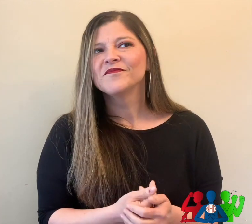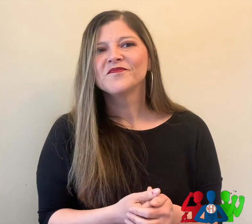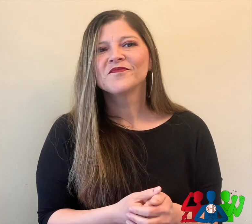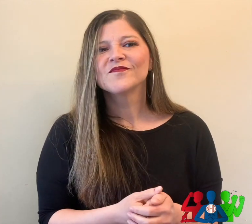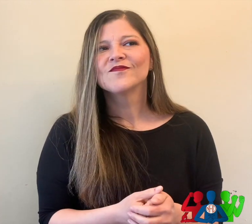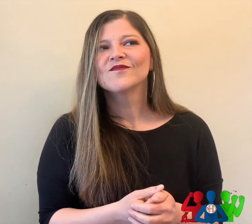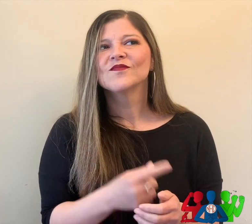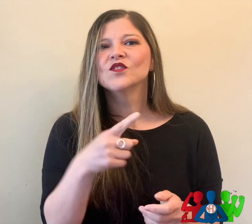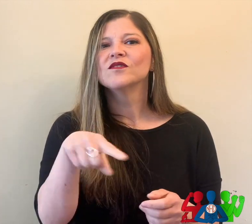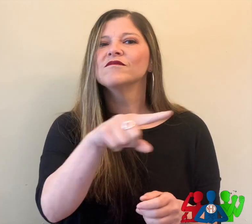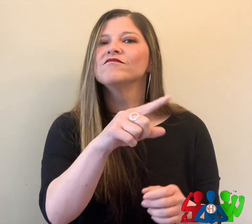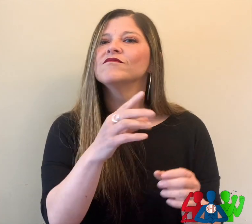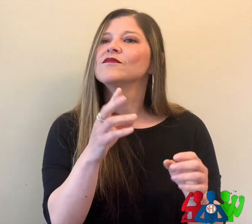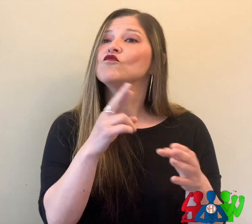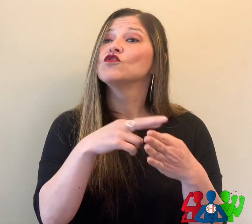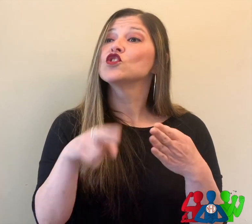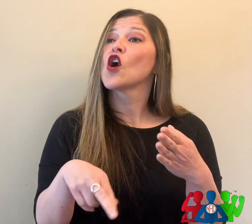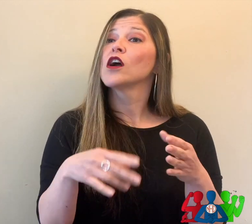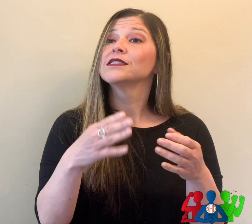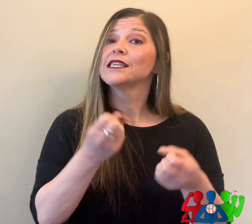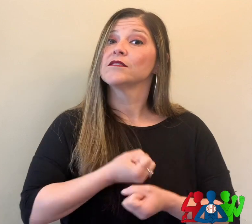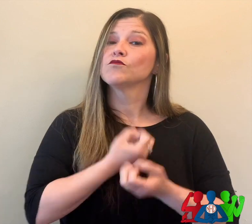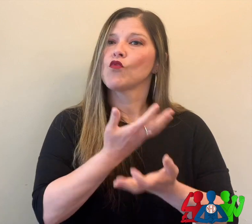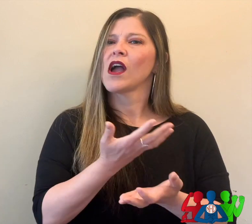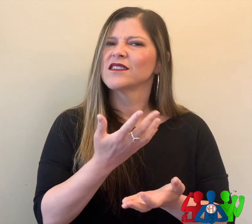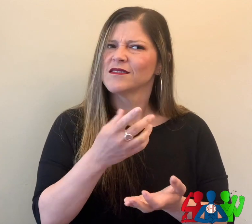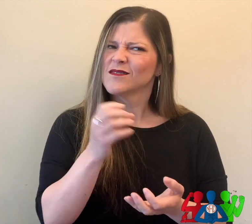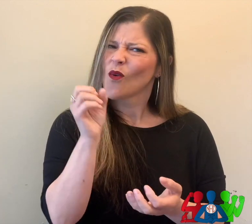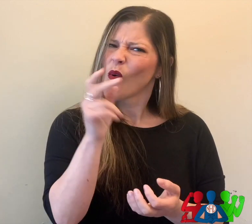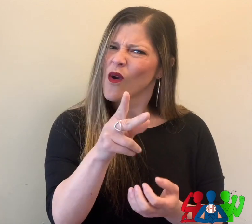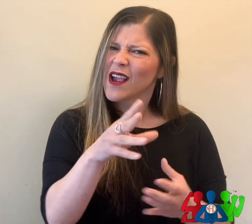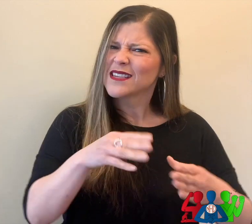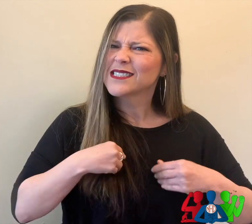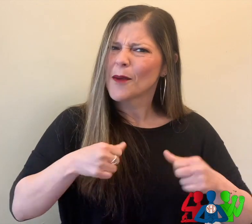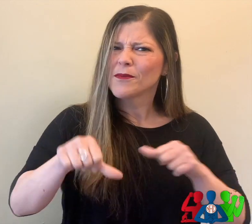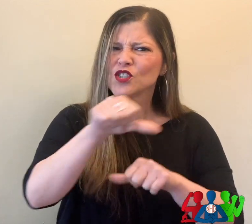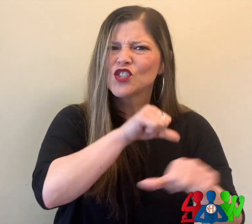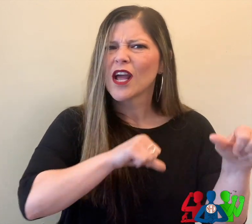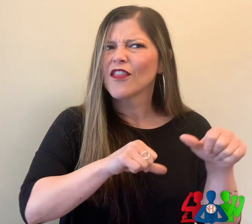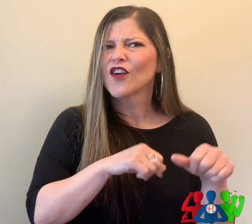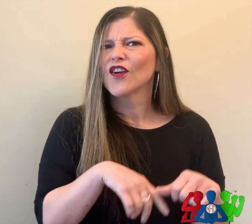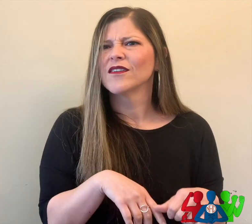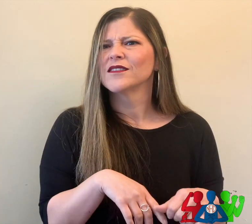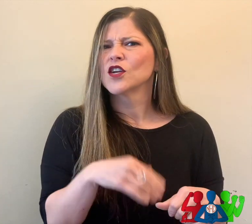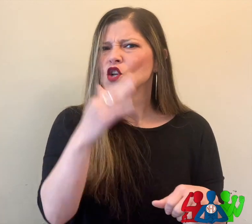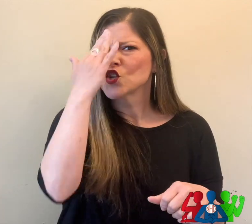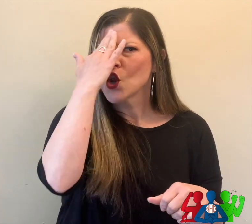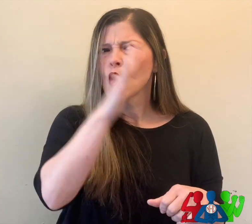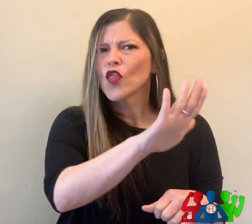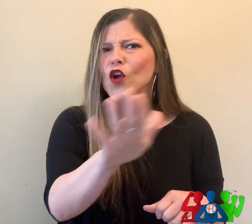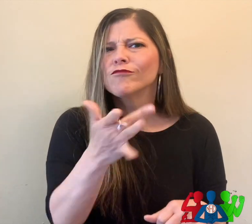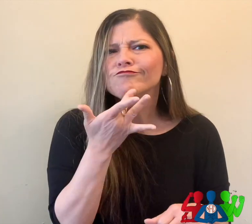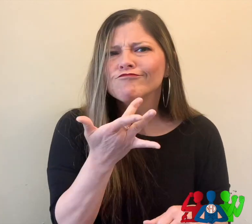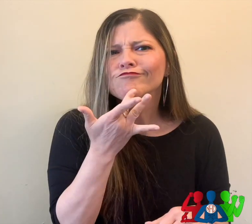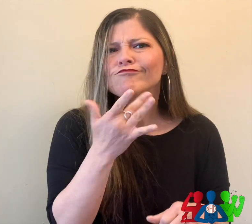language. Others will want to use both. The result is that students are able to express